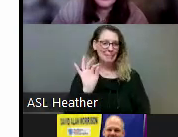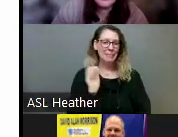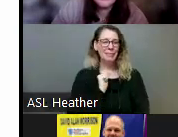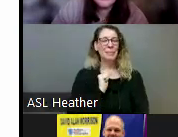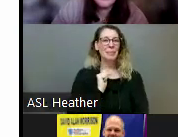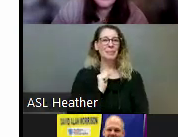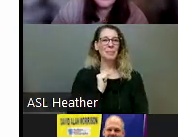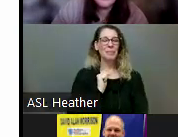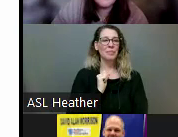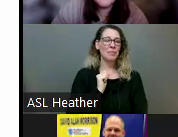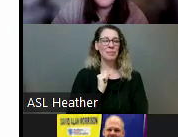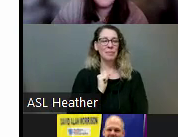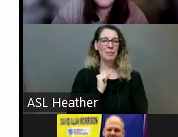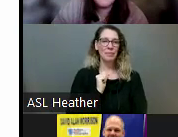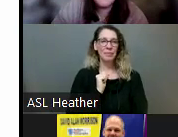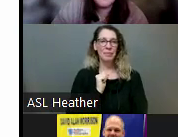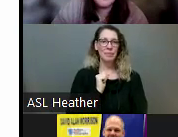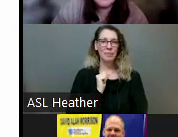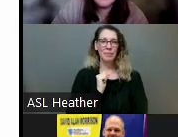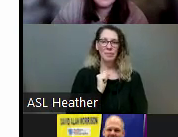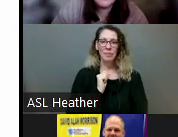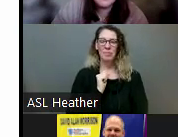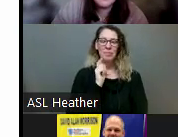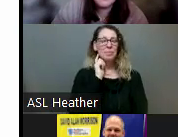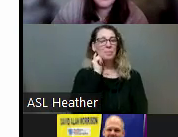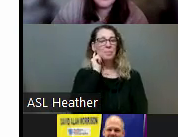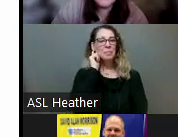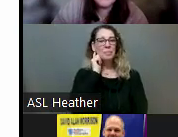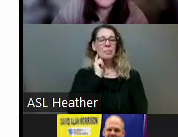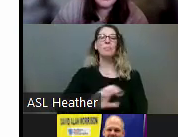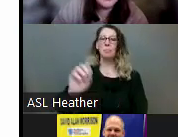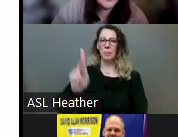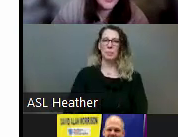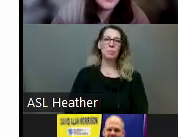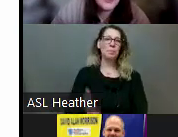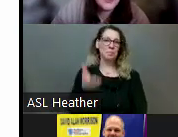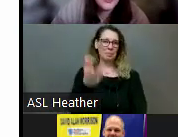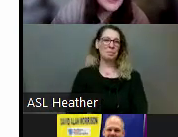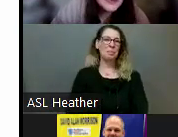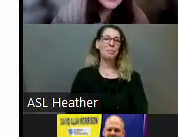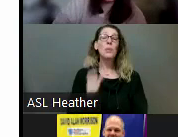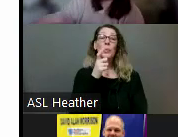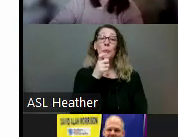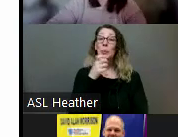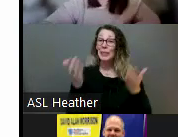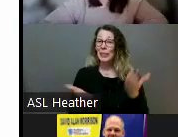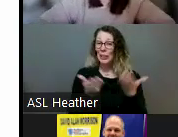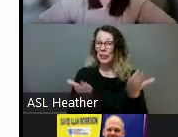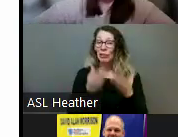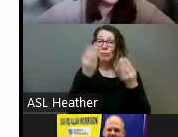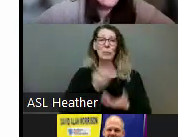on this thing, okay. There we go. So who is here? Tell us a little bit about your role,